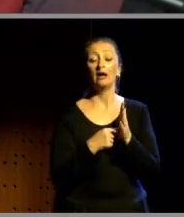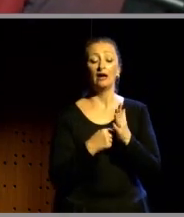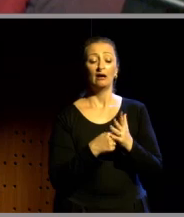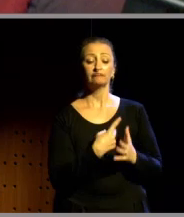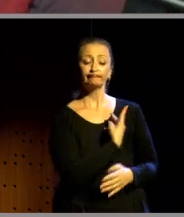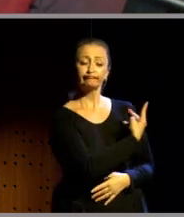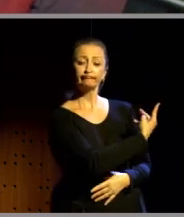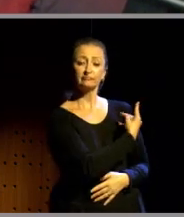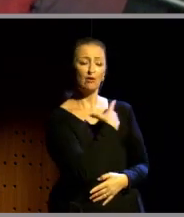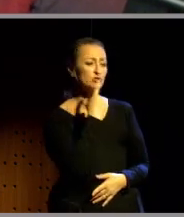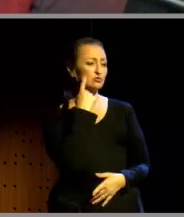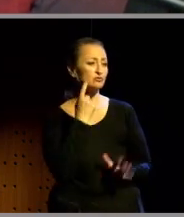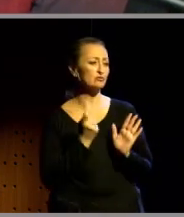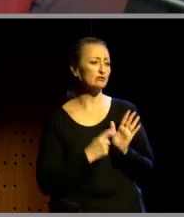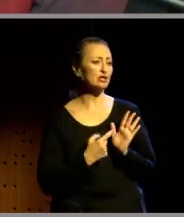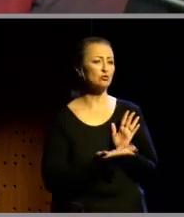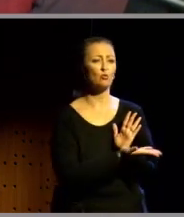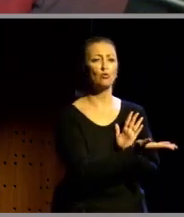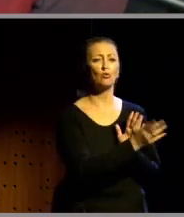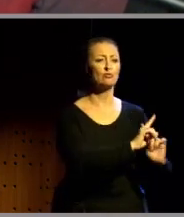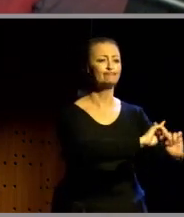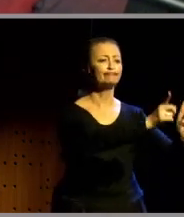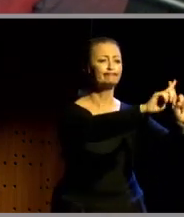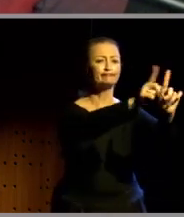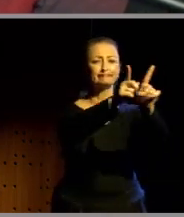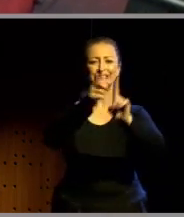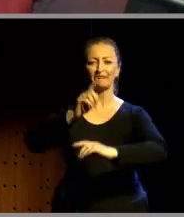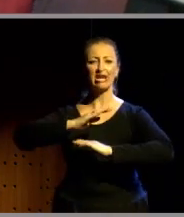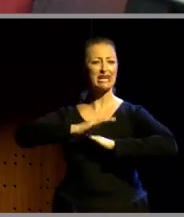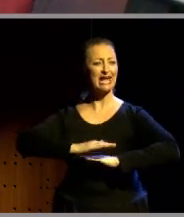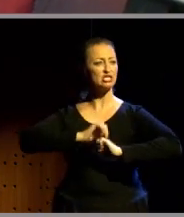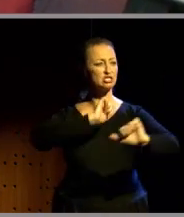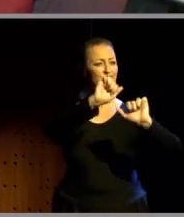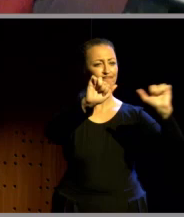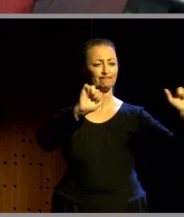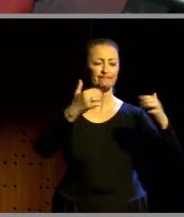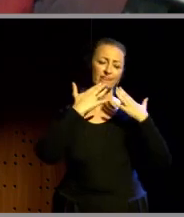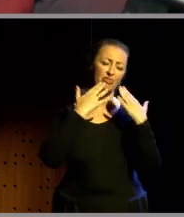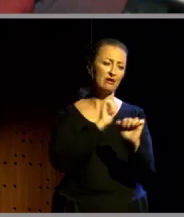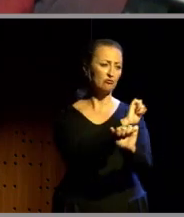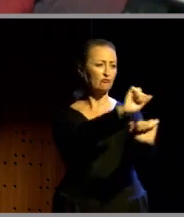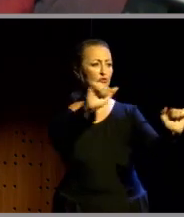the many nations that are represented in the room tonight. And thank you for what you do in terms of your creativity